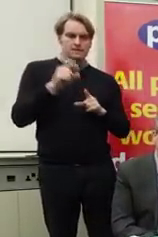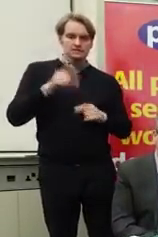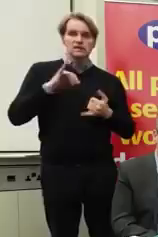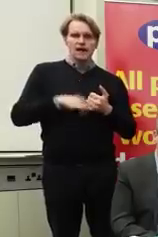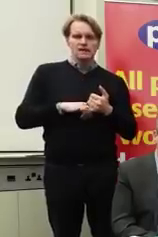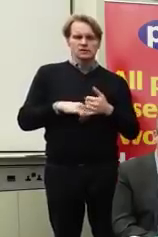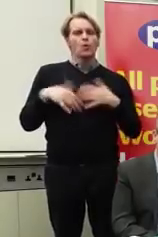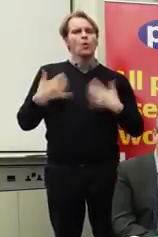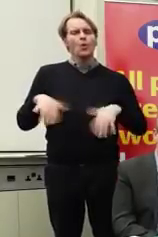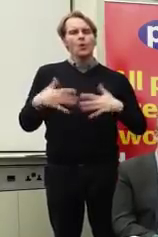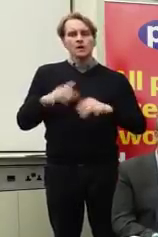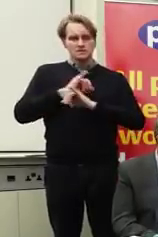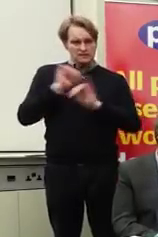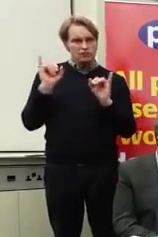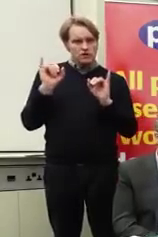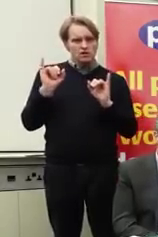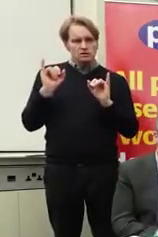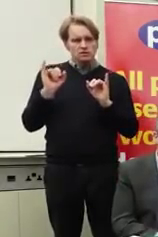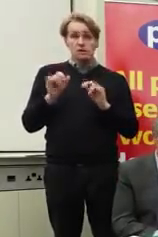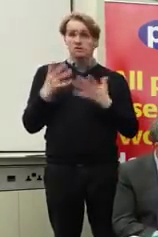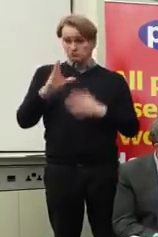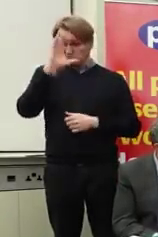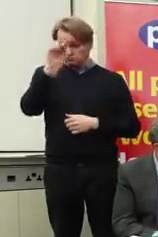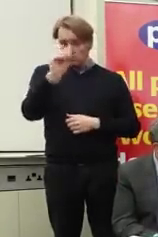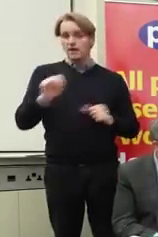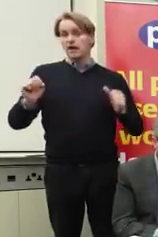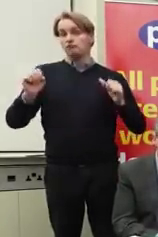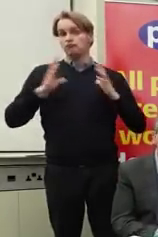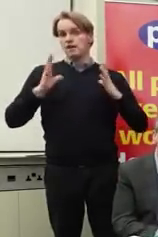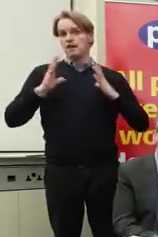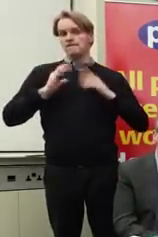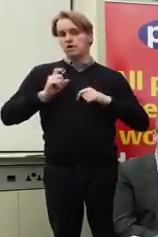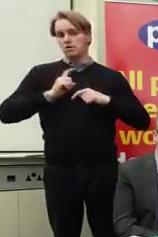that's why my message tonight is we've got to be ready in the coming weeks, that